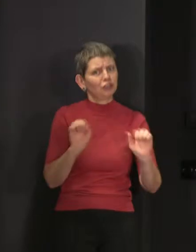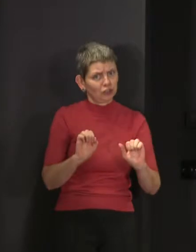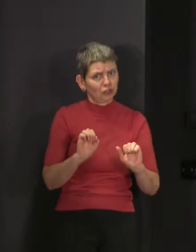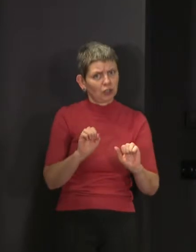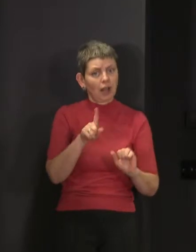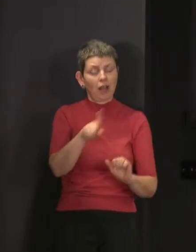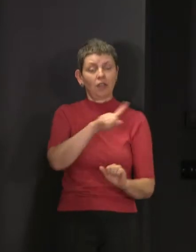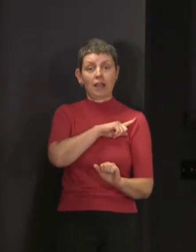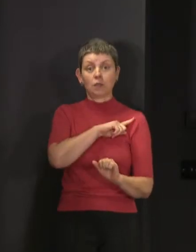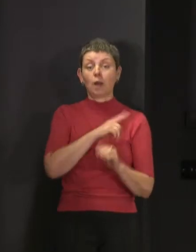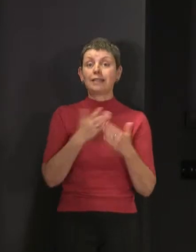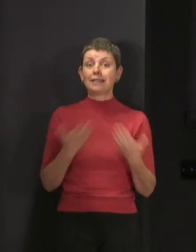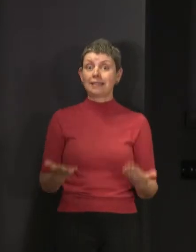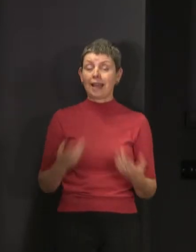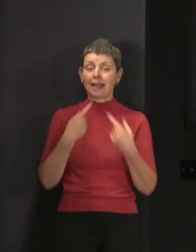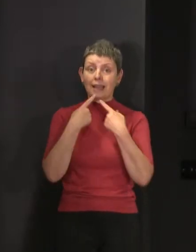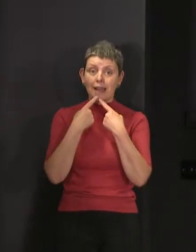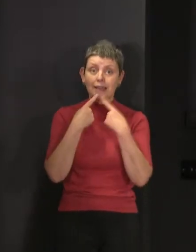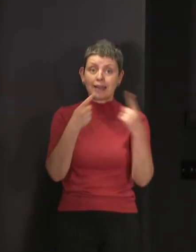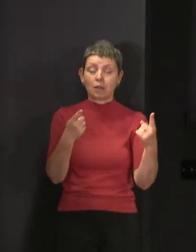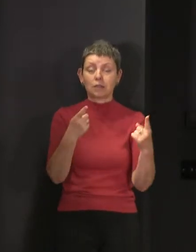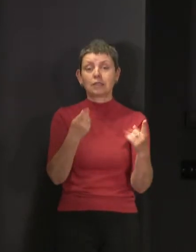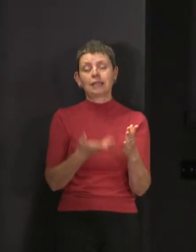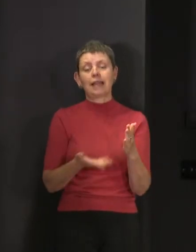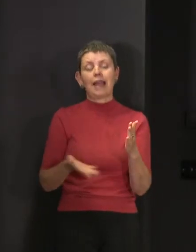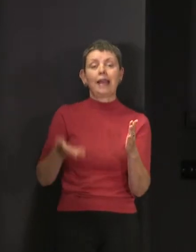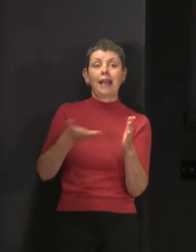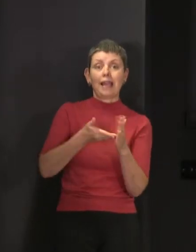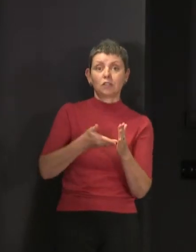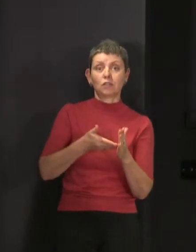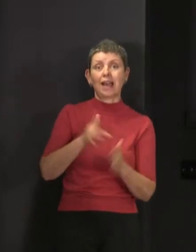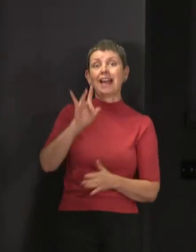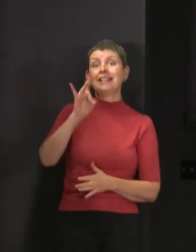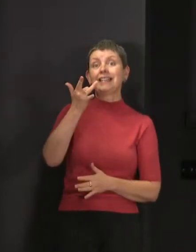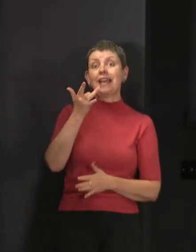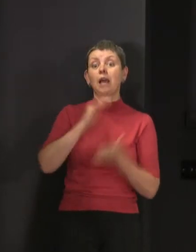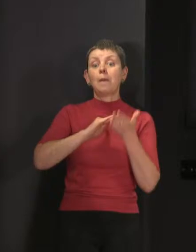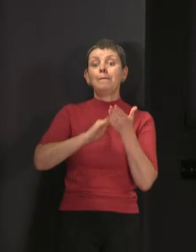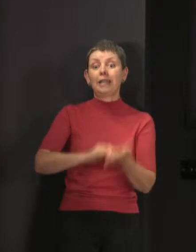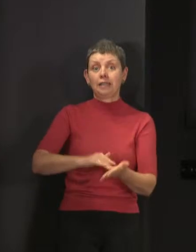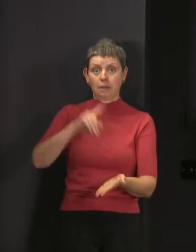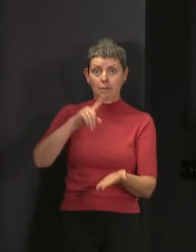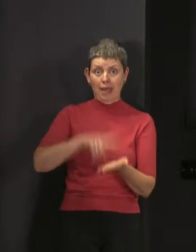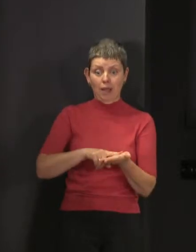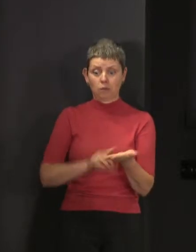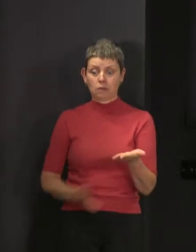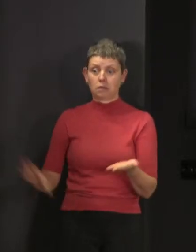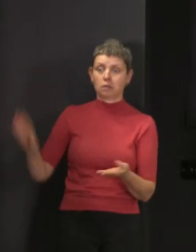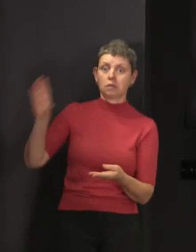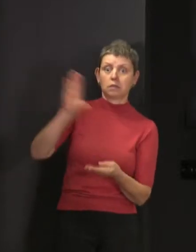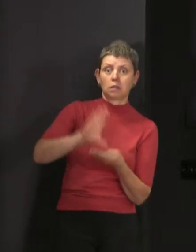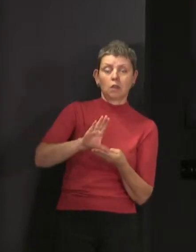today I am announcing a further targeted £10 million performing arts venues